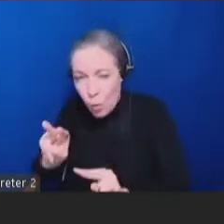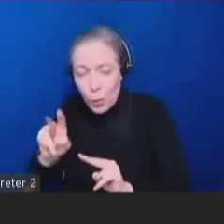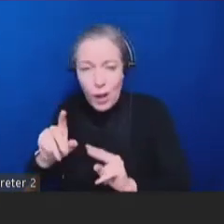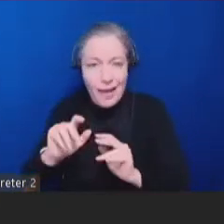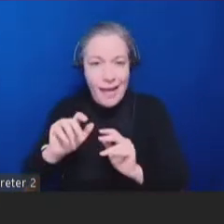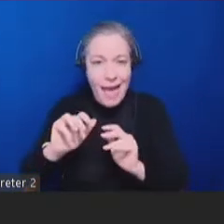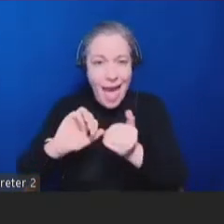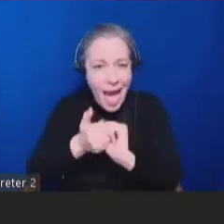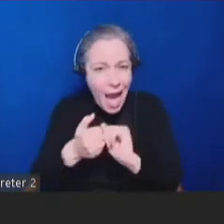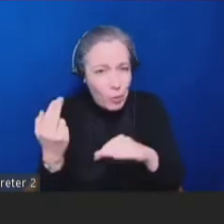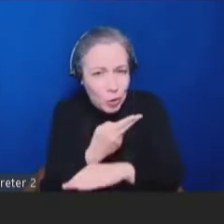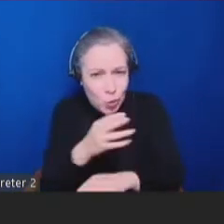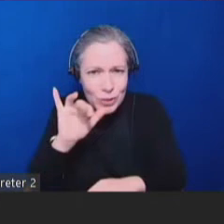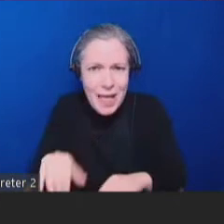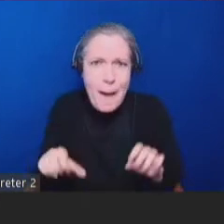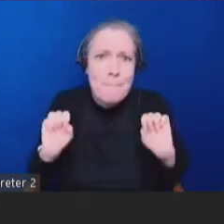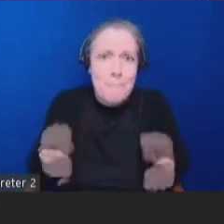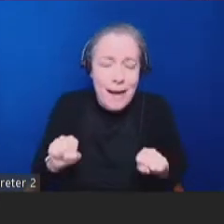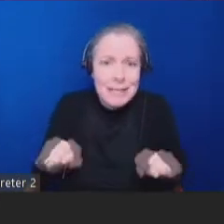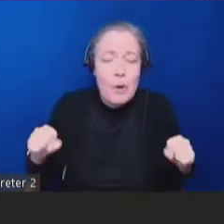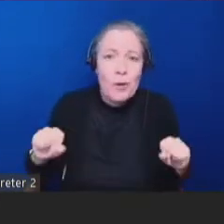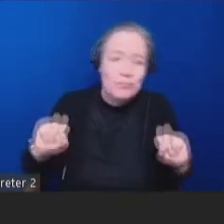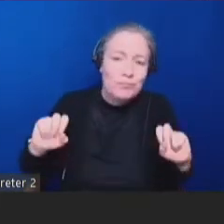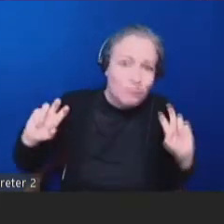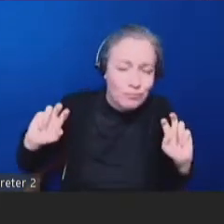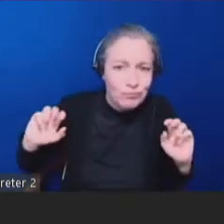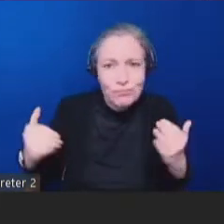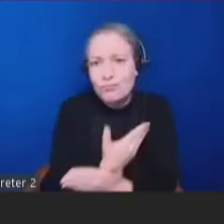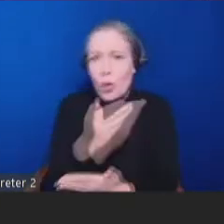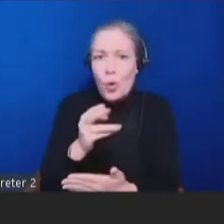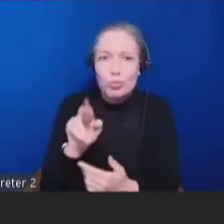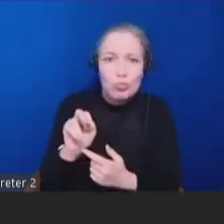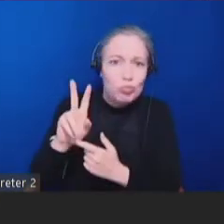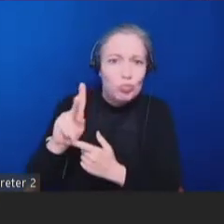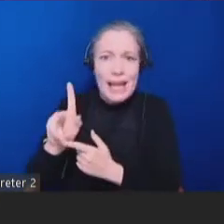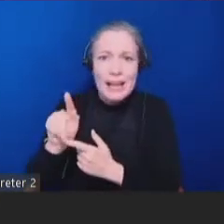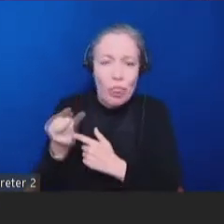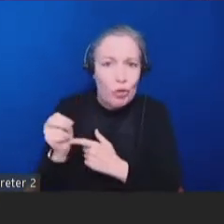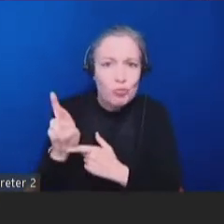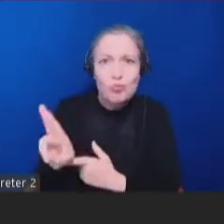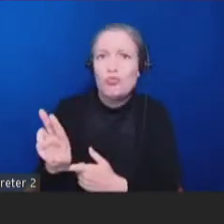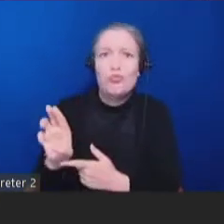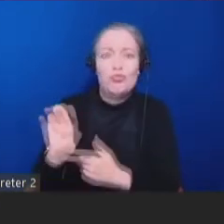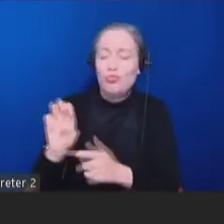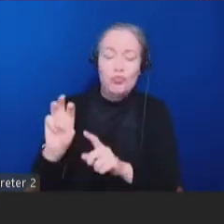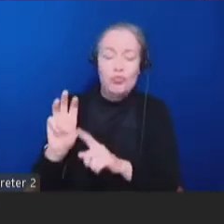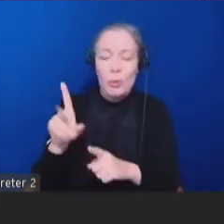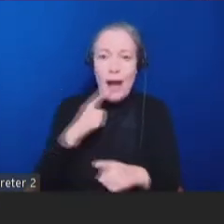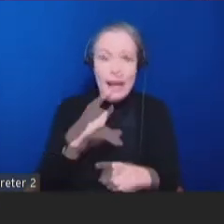potential breakthrough to now expand cancer vaccination to other high unmet need cancers.